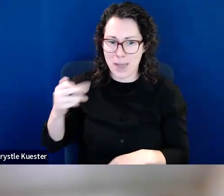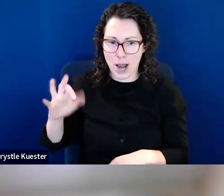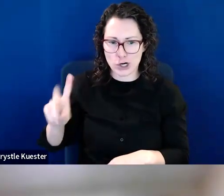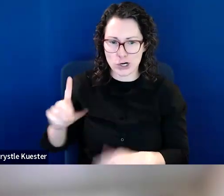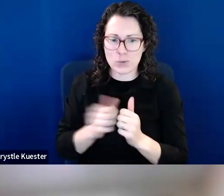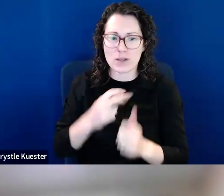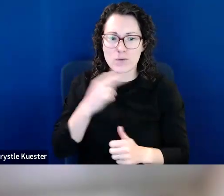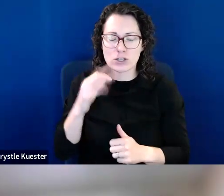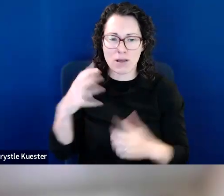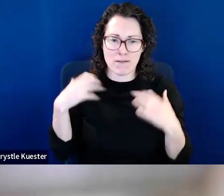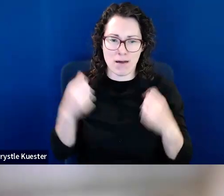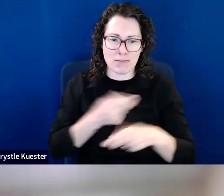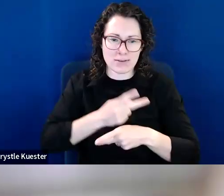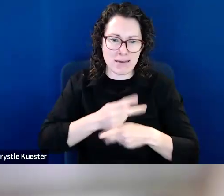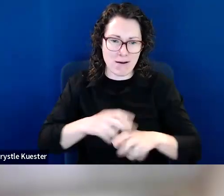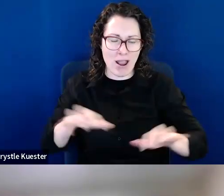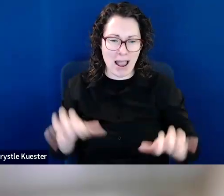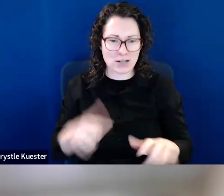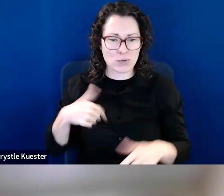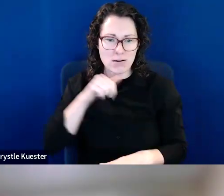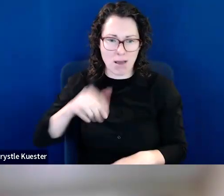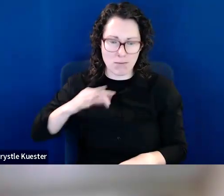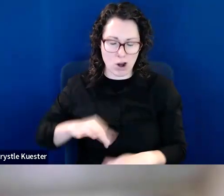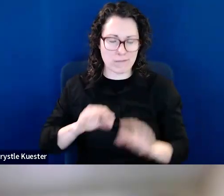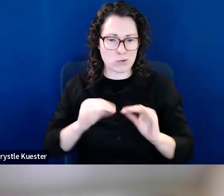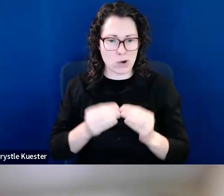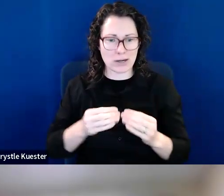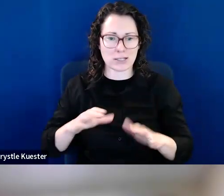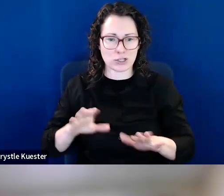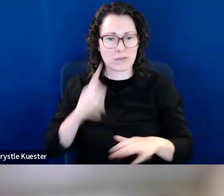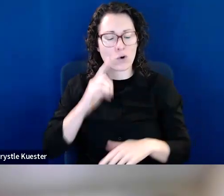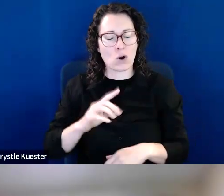Voices of Healthcare Action. We're a nonprofit organizing adults with serious medical conditions